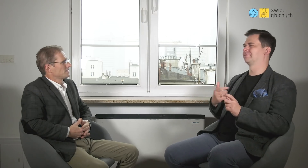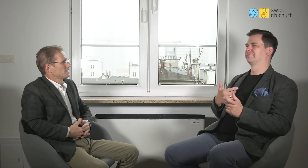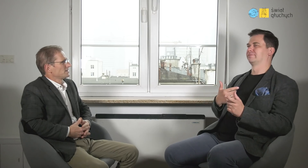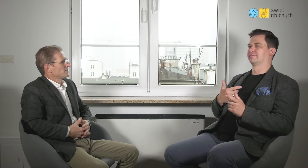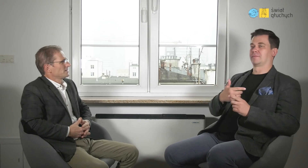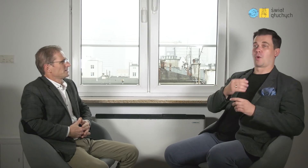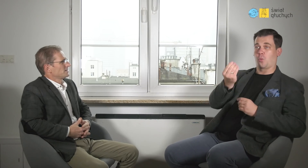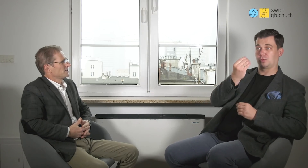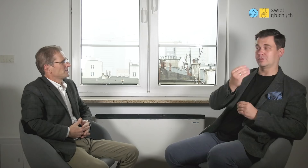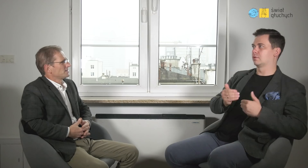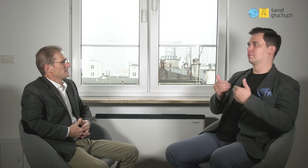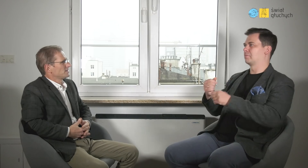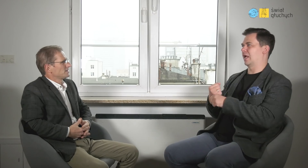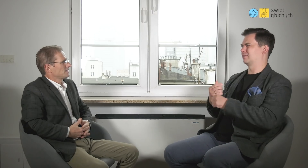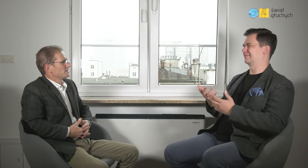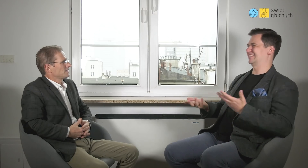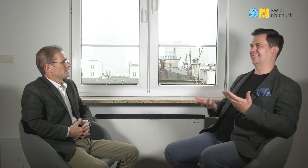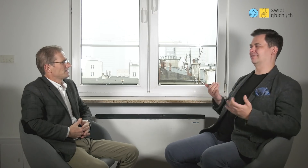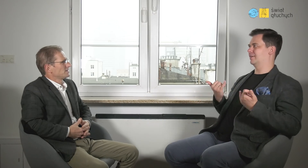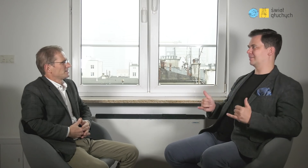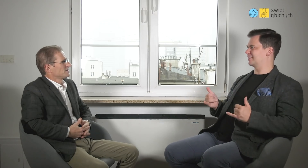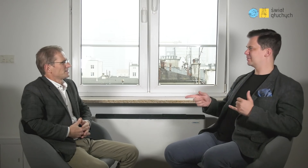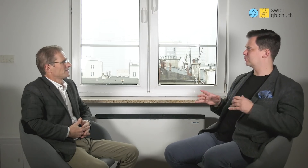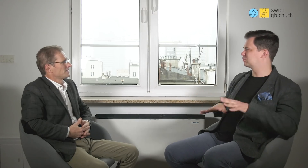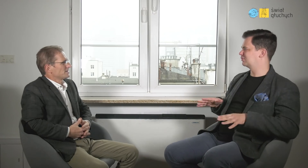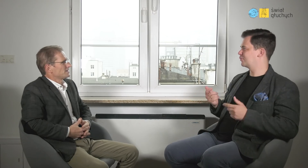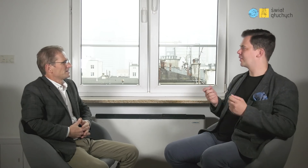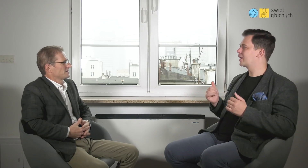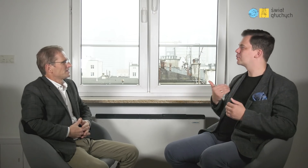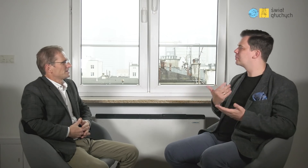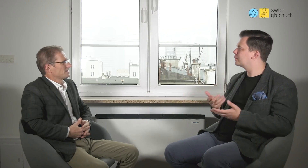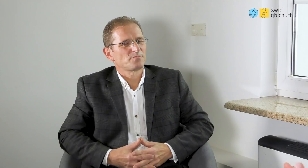However, after graduating from school, going to work was it different? I'm curious, what was it like?